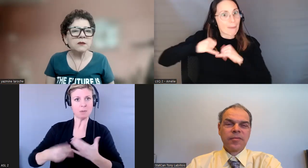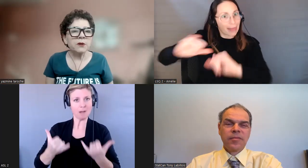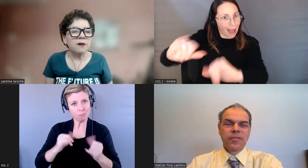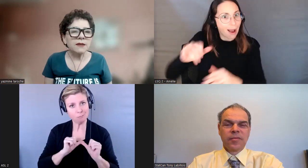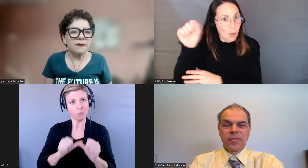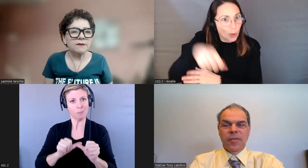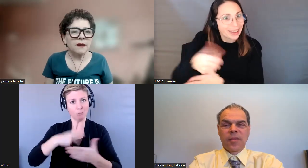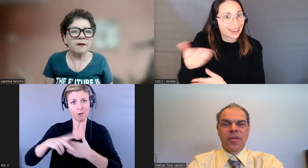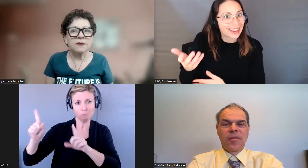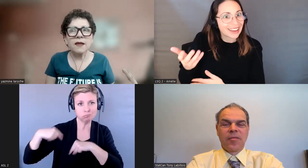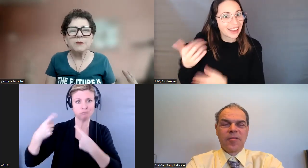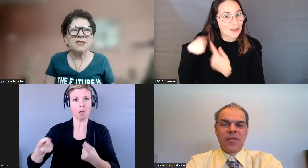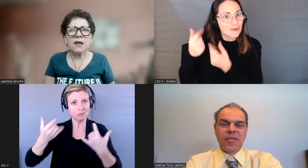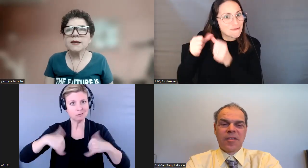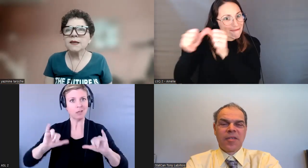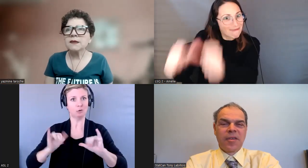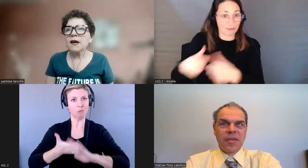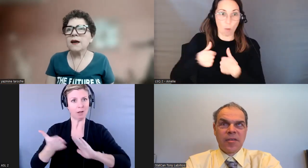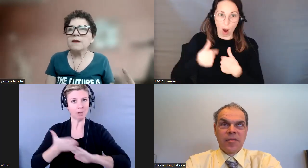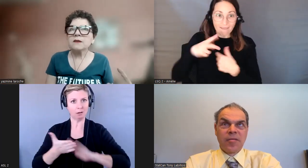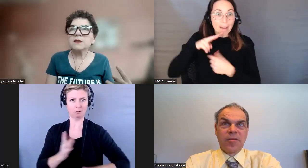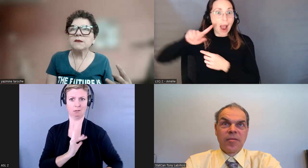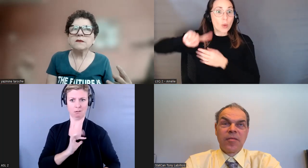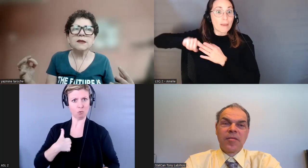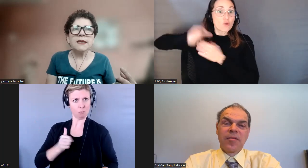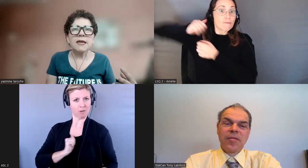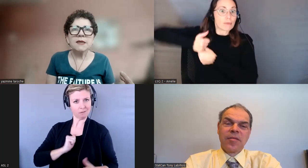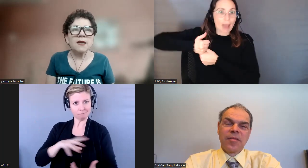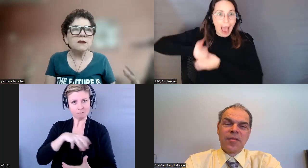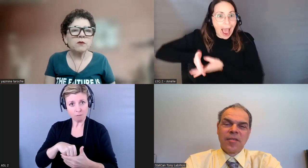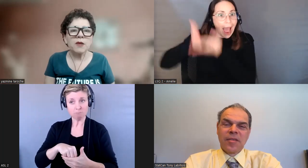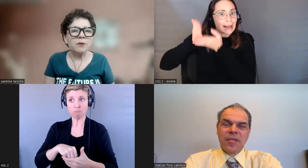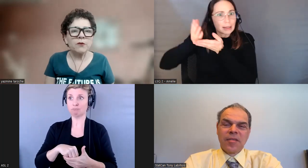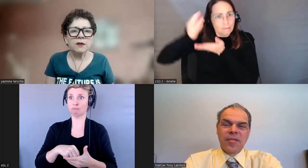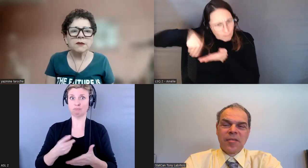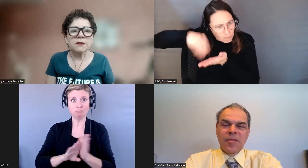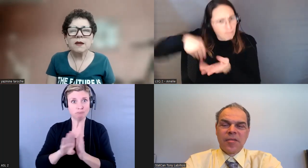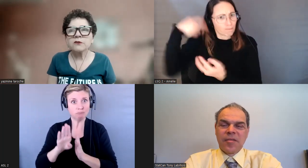to work on that I got to help design it I got to engage with people across this country